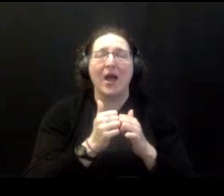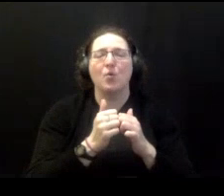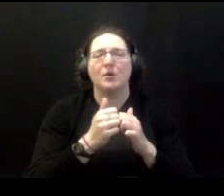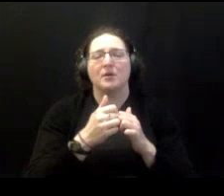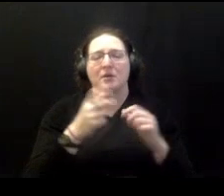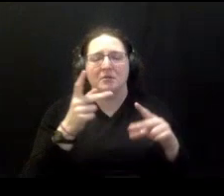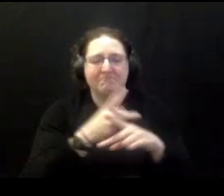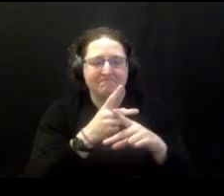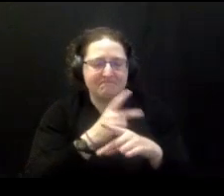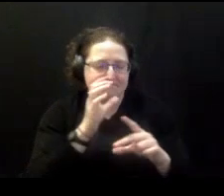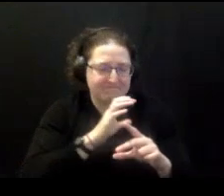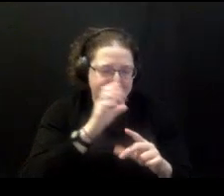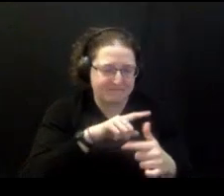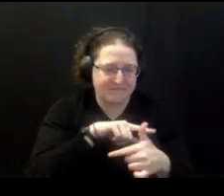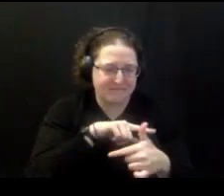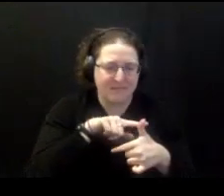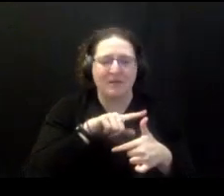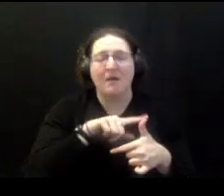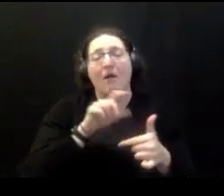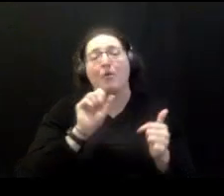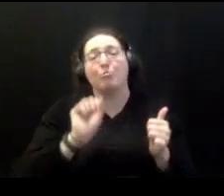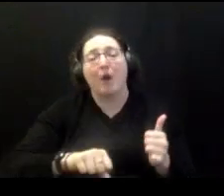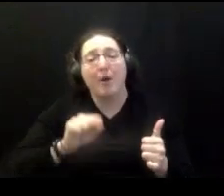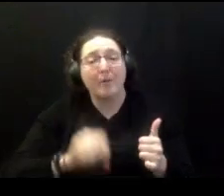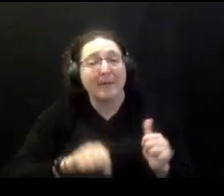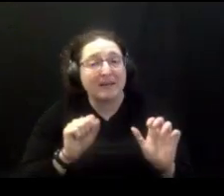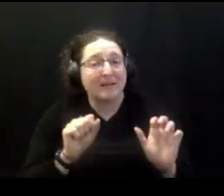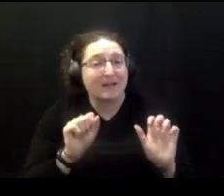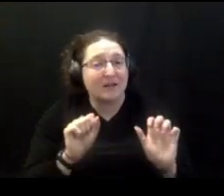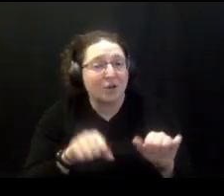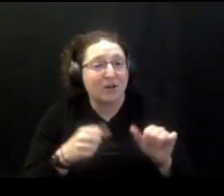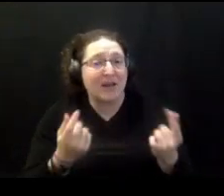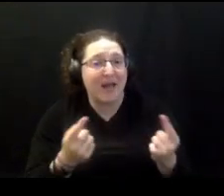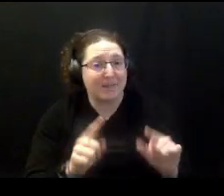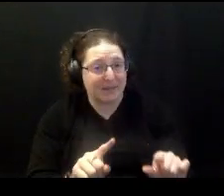the likelihood or probability that a threat or hazard occurs,